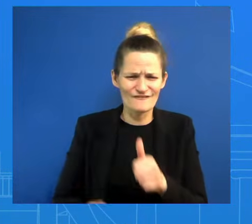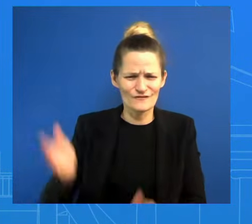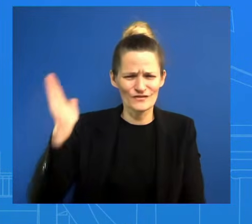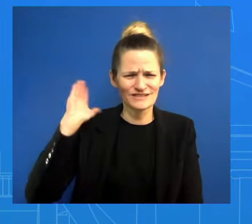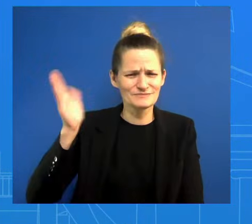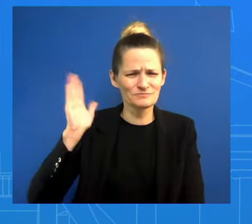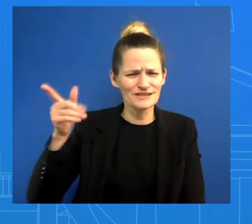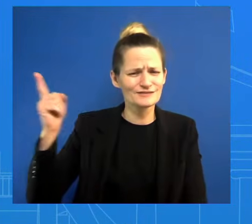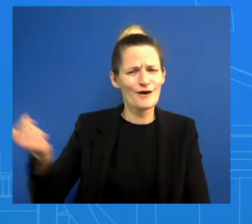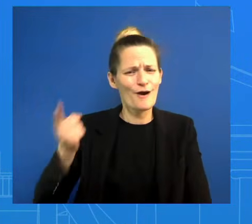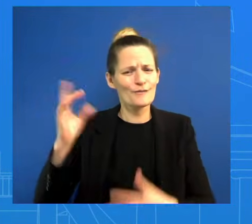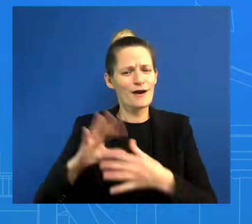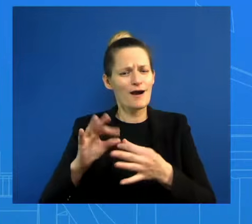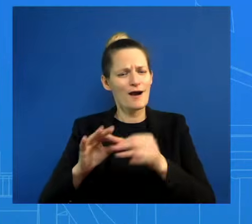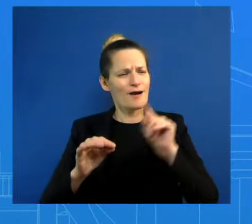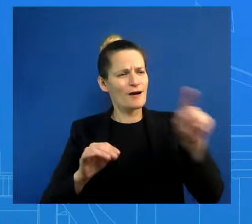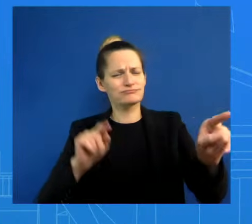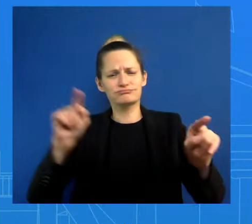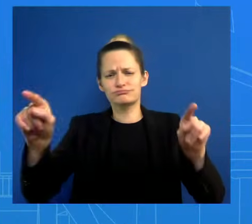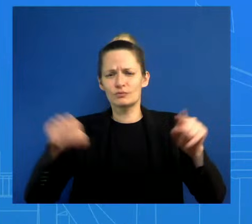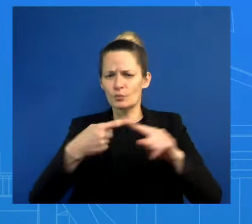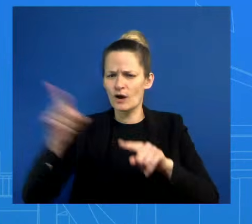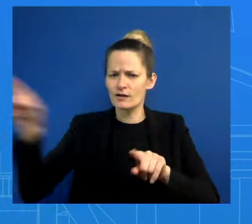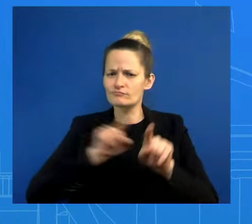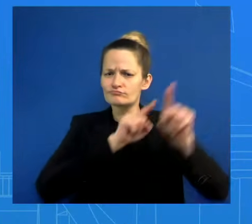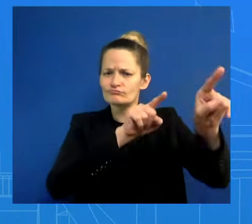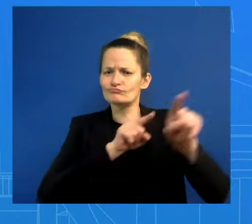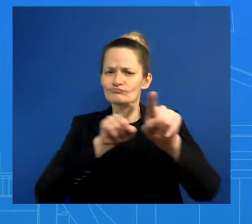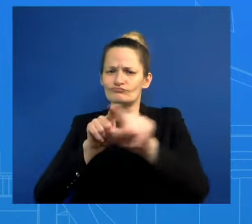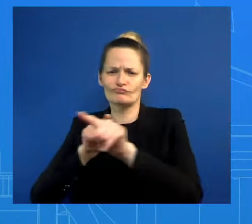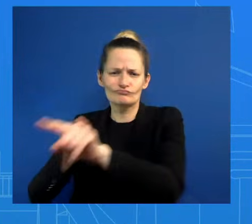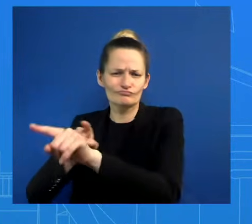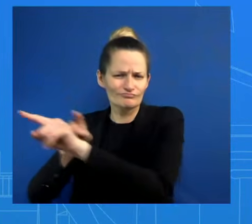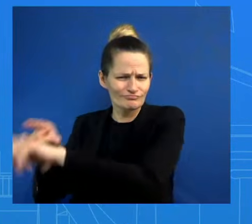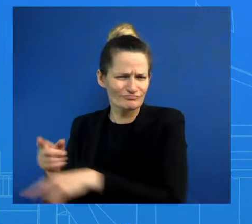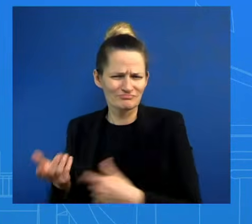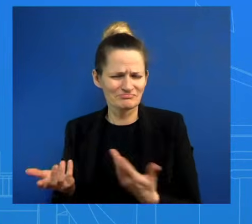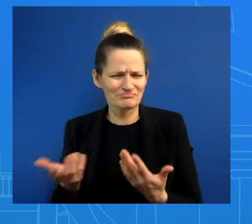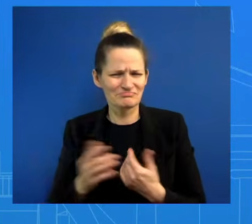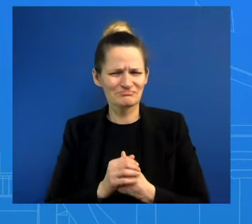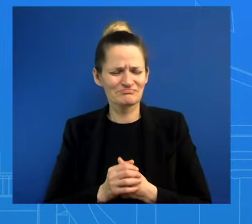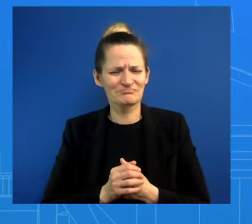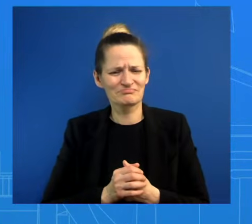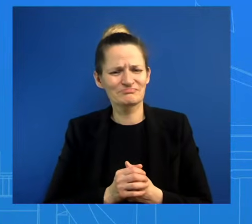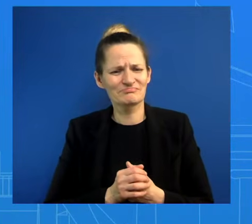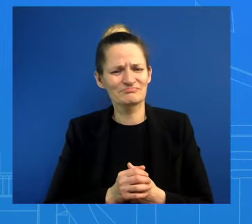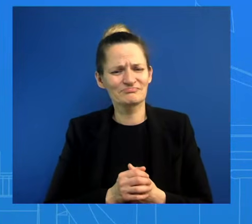and he talks about and lists how these congressional members and senators, House members have --